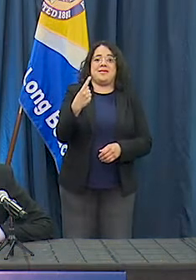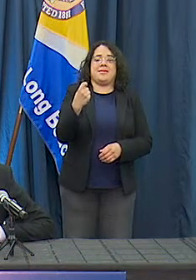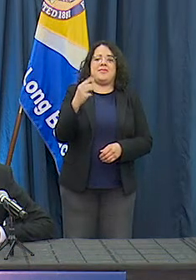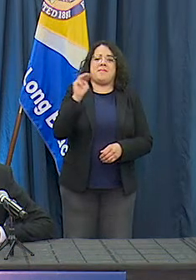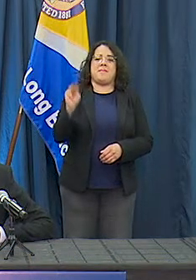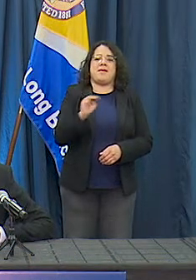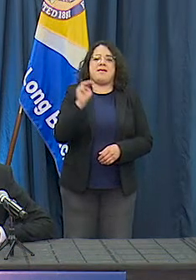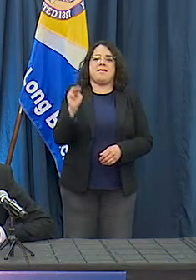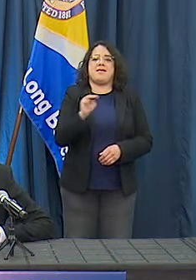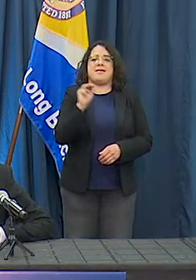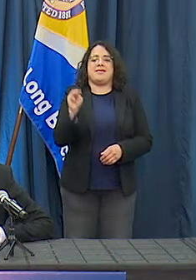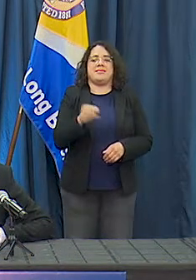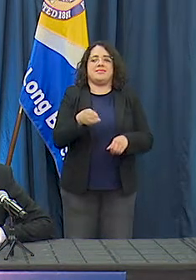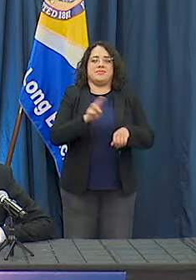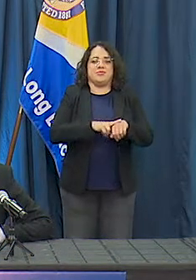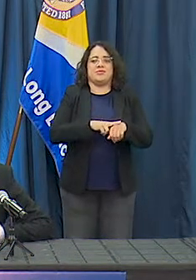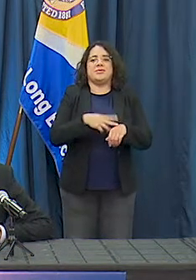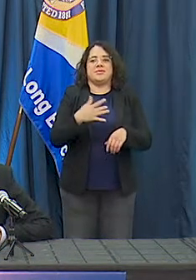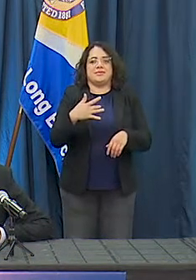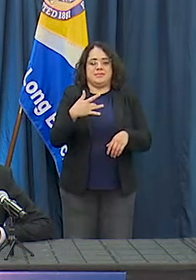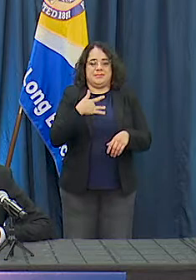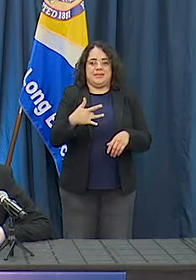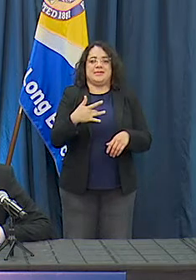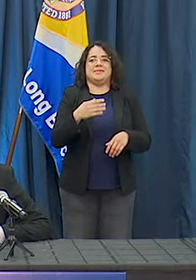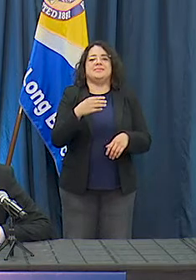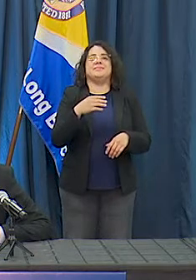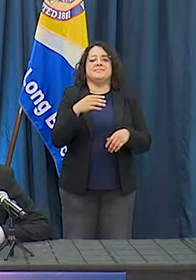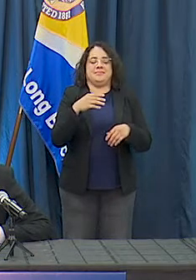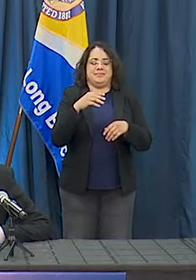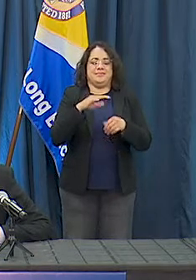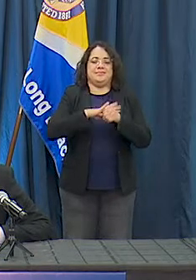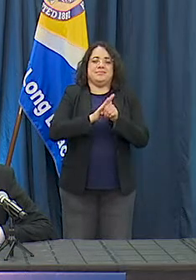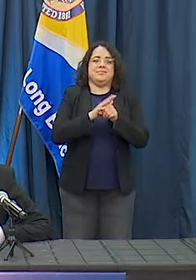gonna do of course another one of our live community and media briefings. I